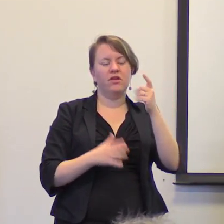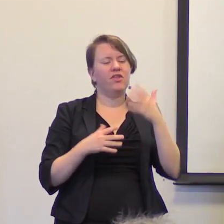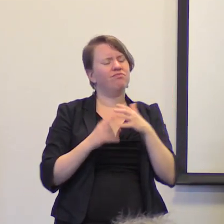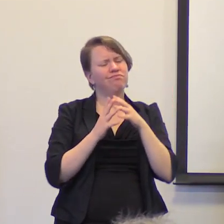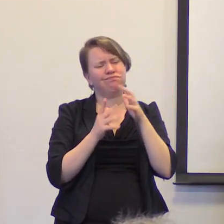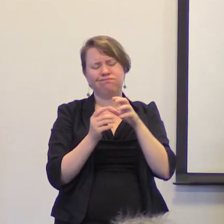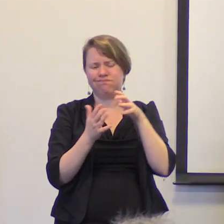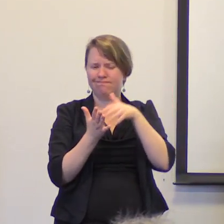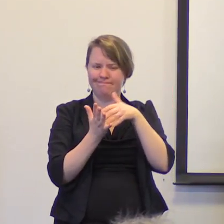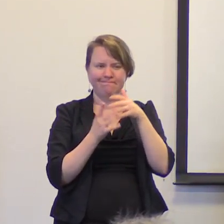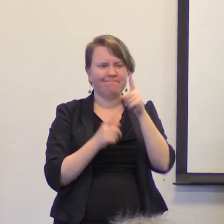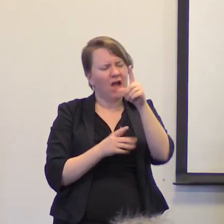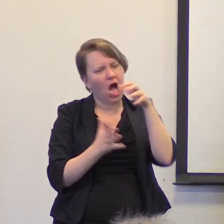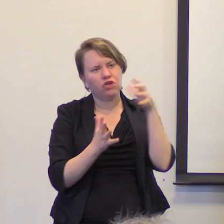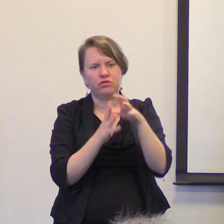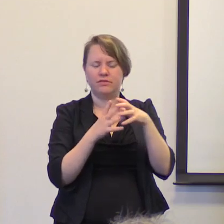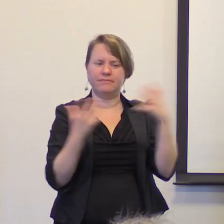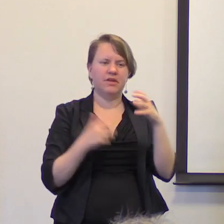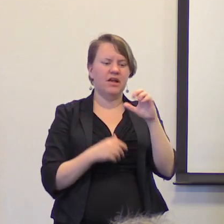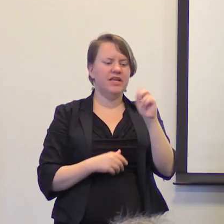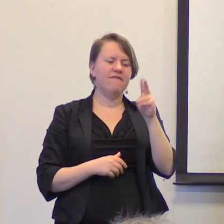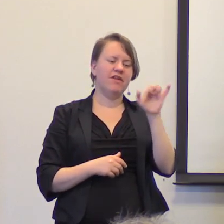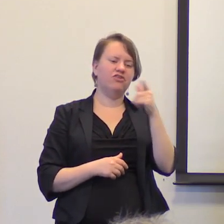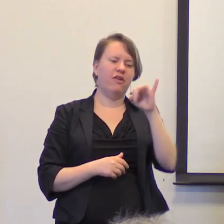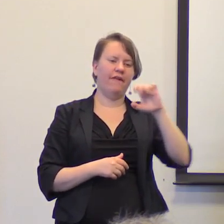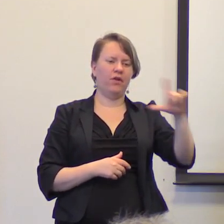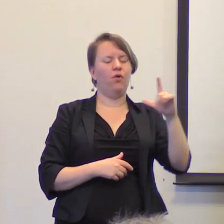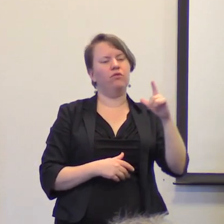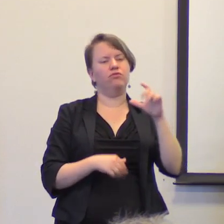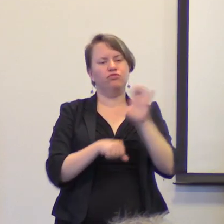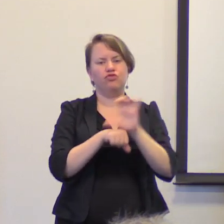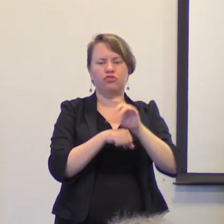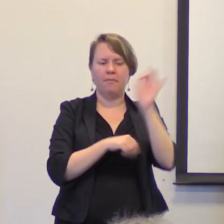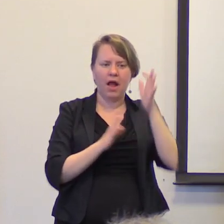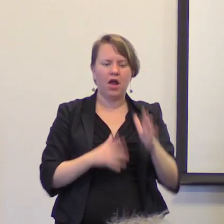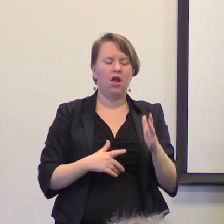churches and pastors who rose up and signed petitions and bought an ad--I've seen one